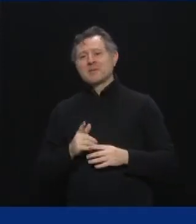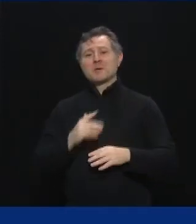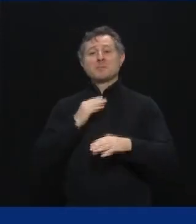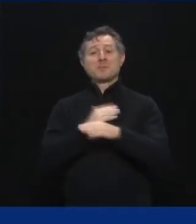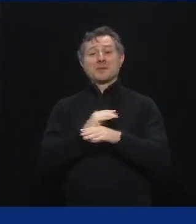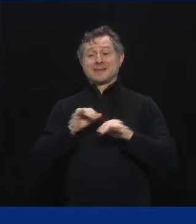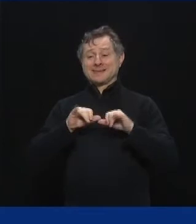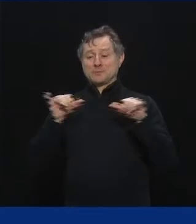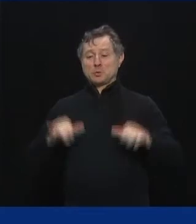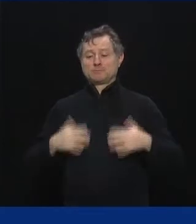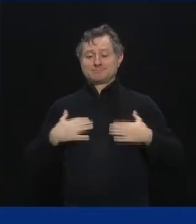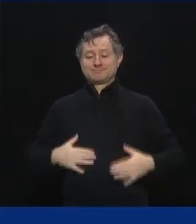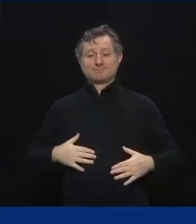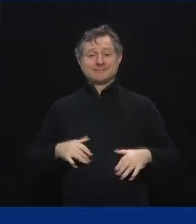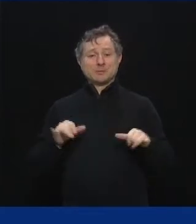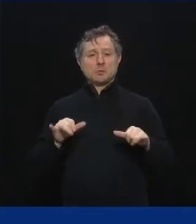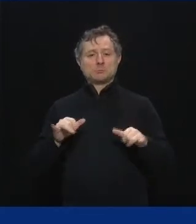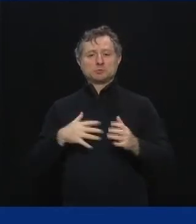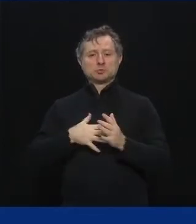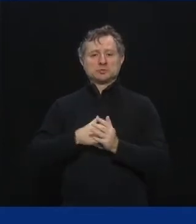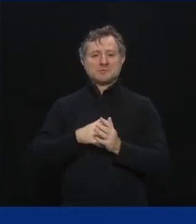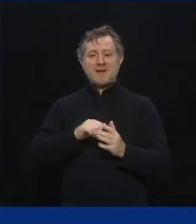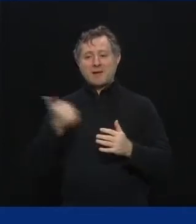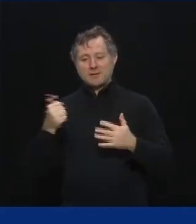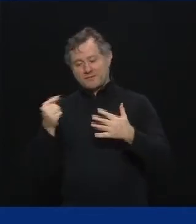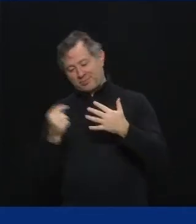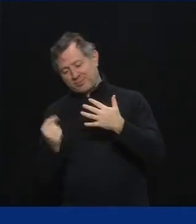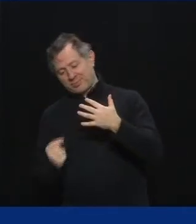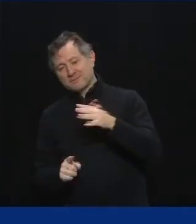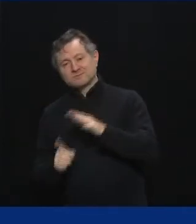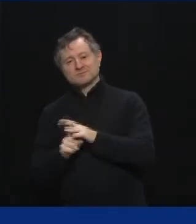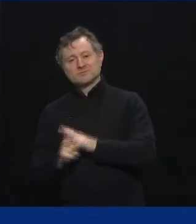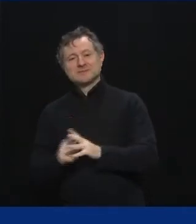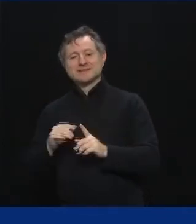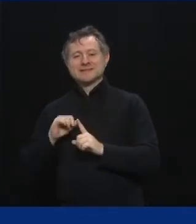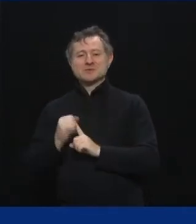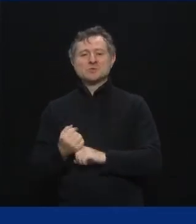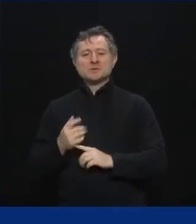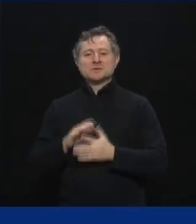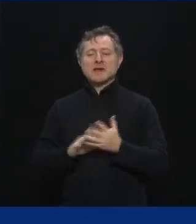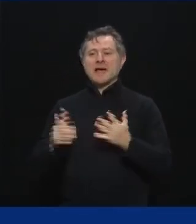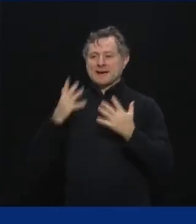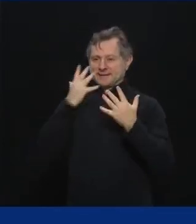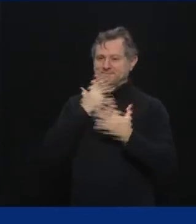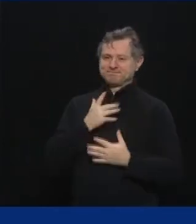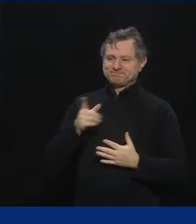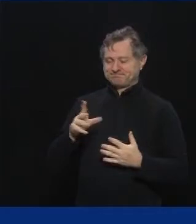MANY OLDER PEOPLE HAVE. COMPROMISE, THERE ARE OTHER